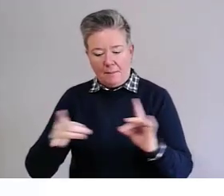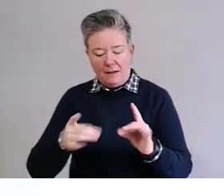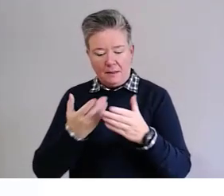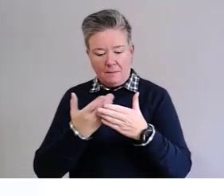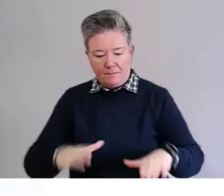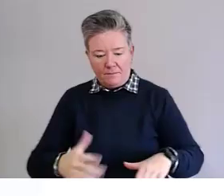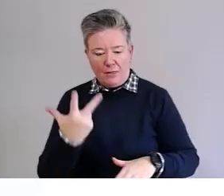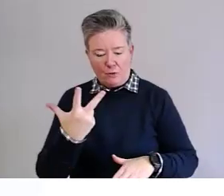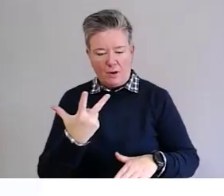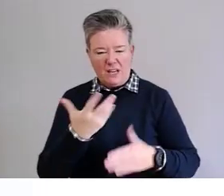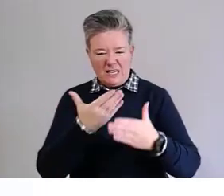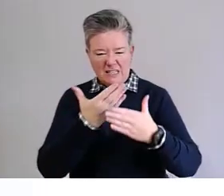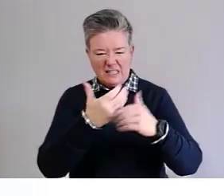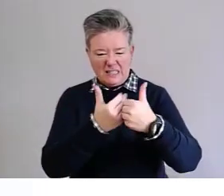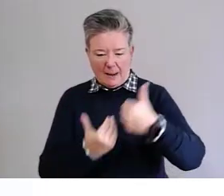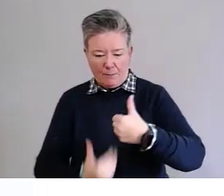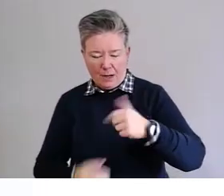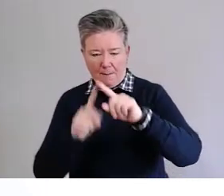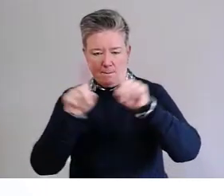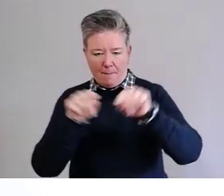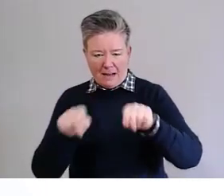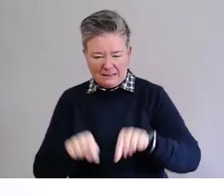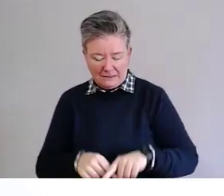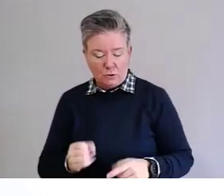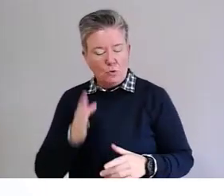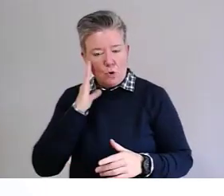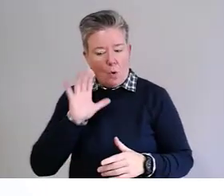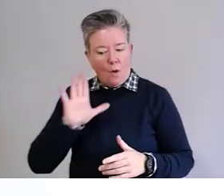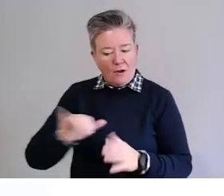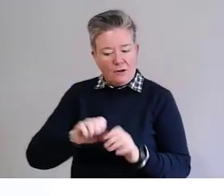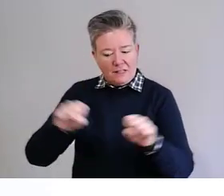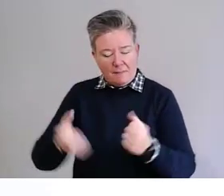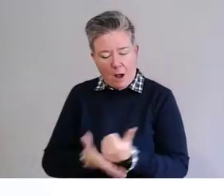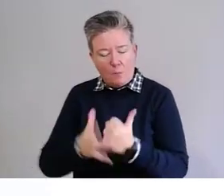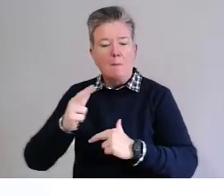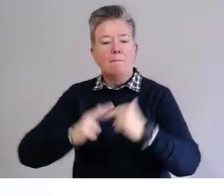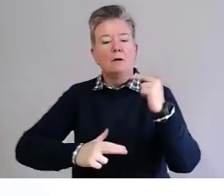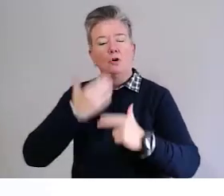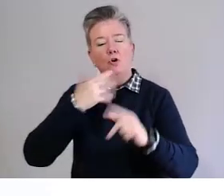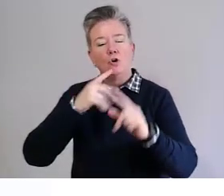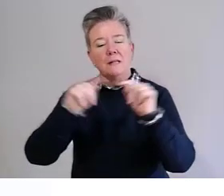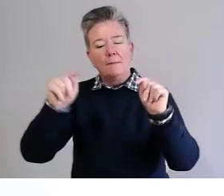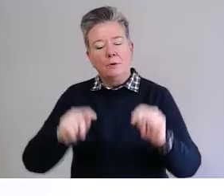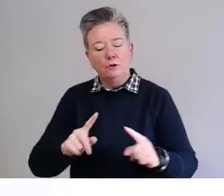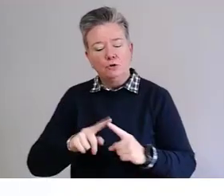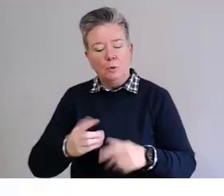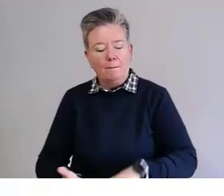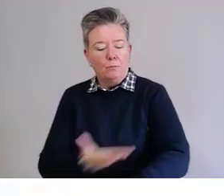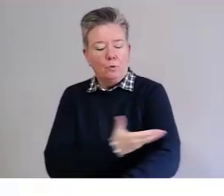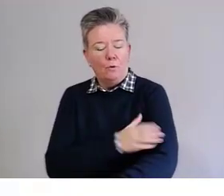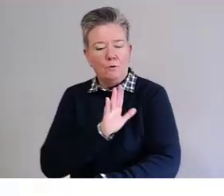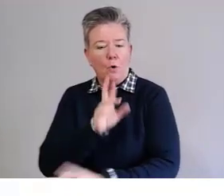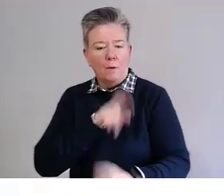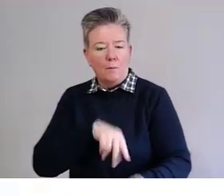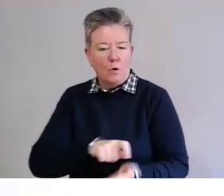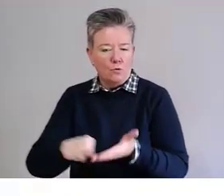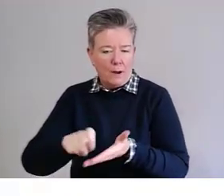text boxes. And so knowing that system can help you build a template, to improve your report writing.